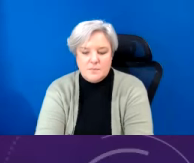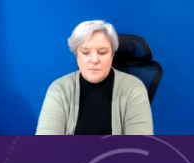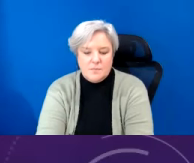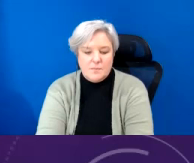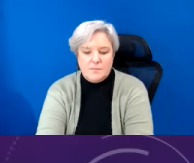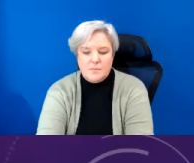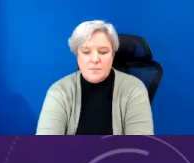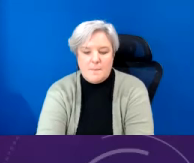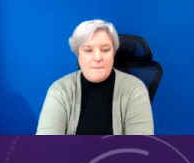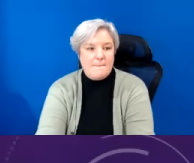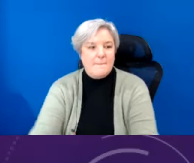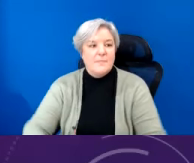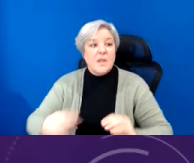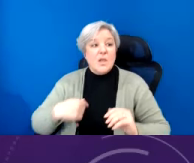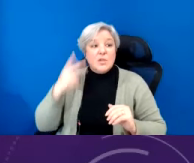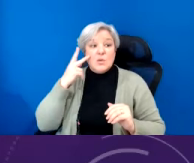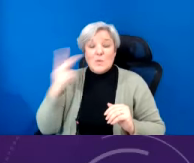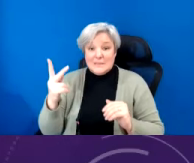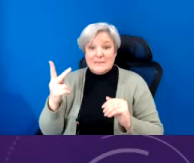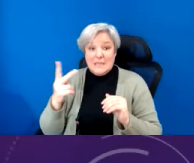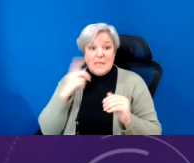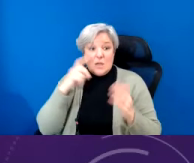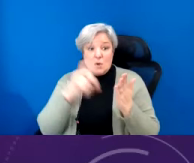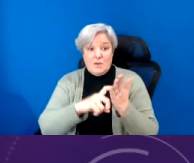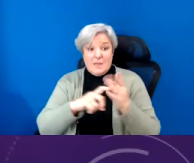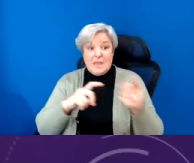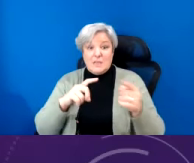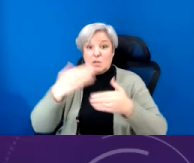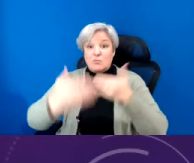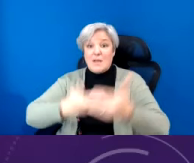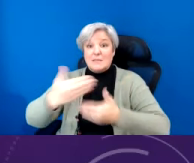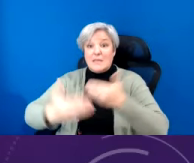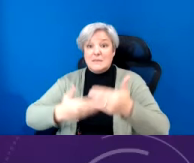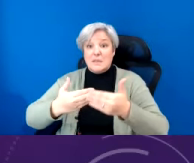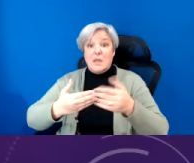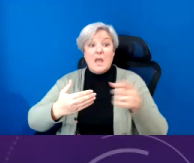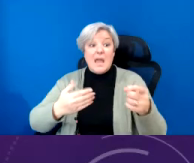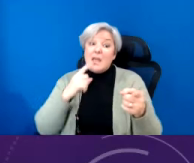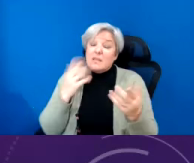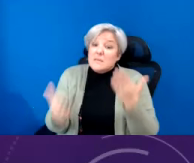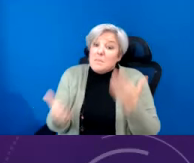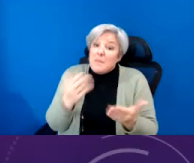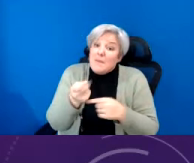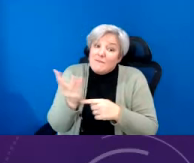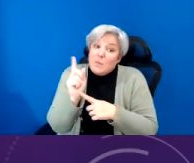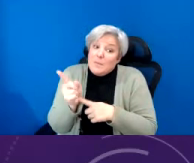Now you will see a notification that the export process has started and this may take a few minutes.